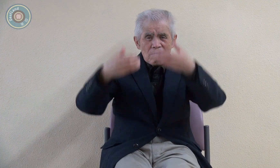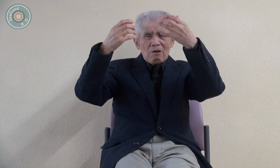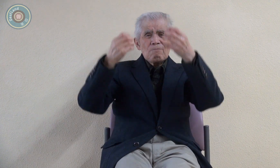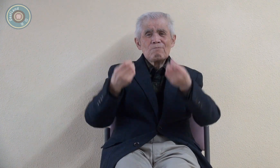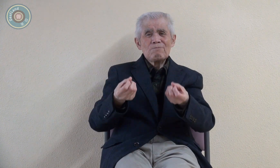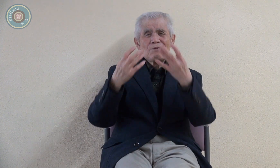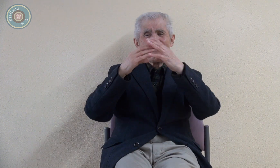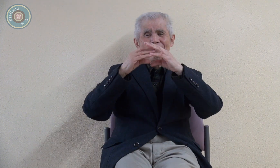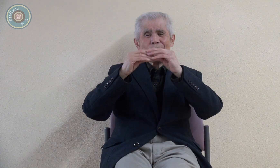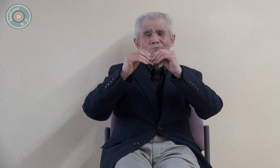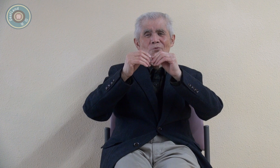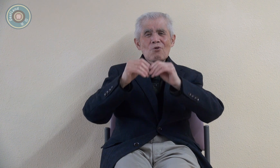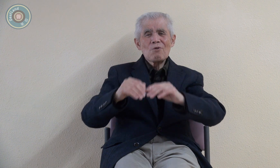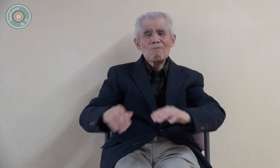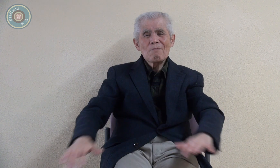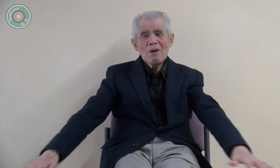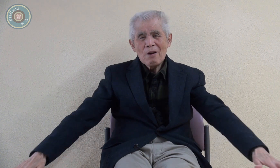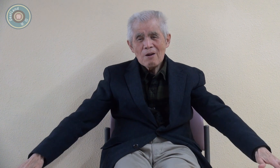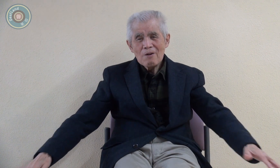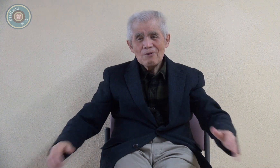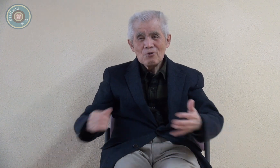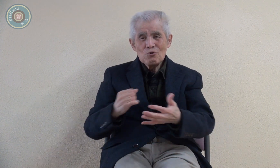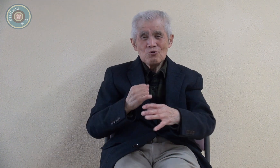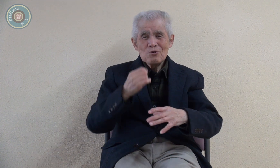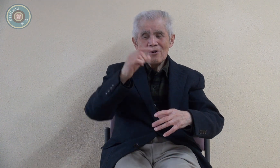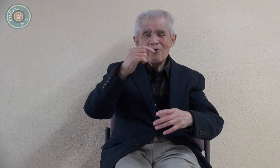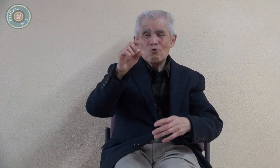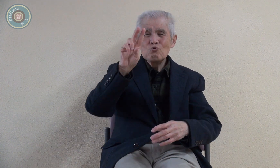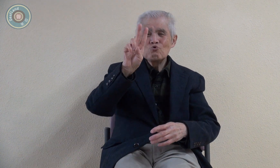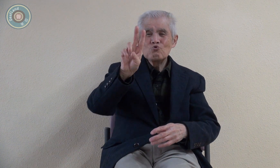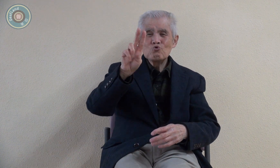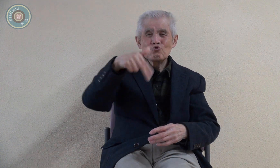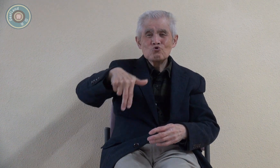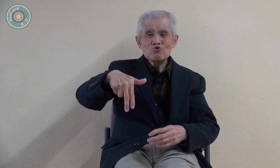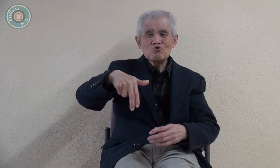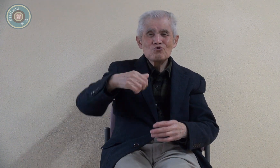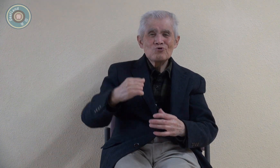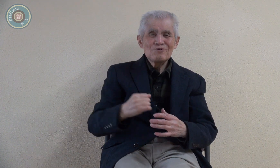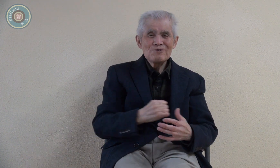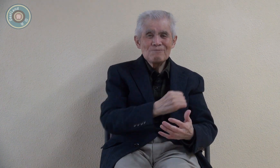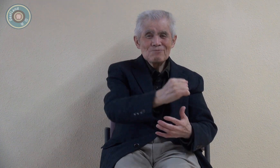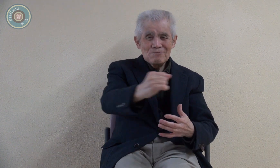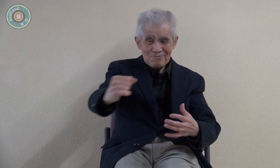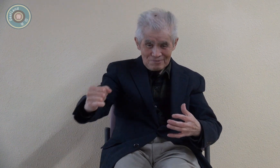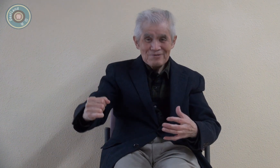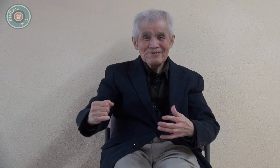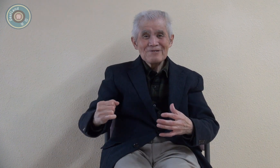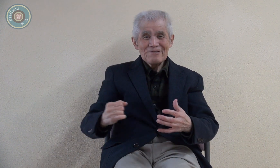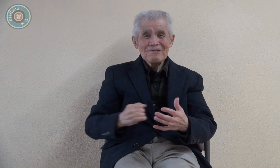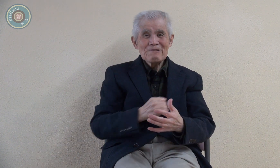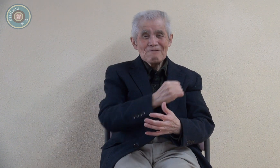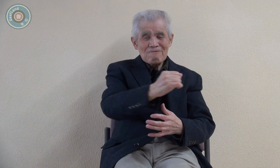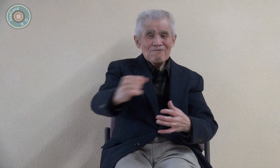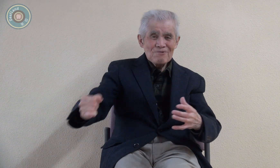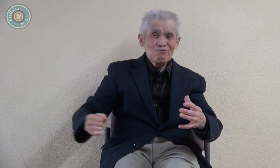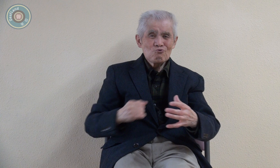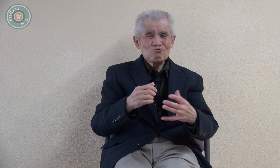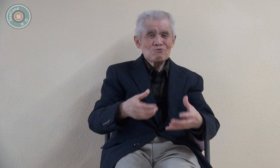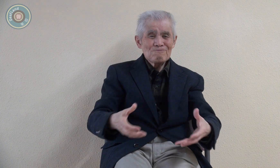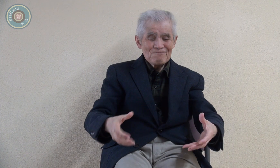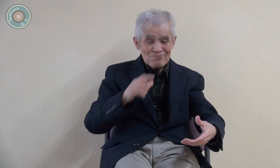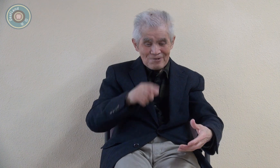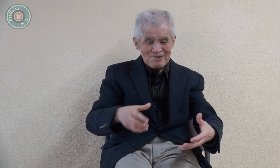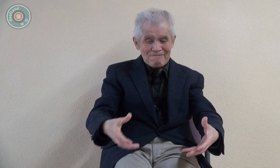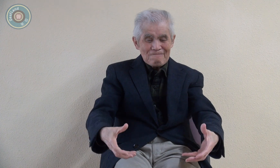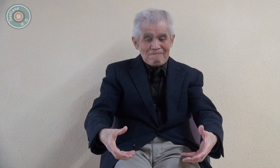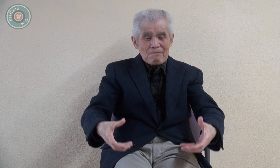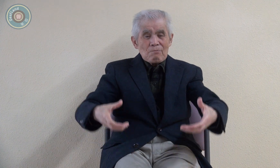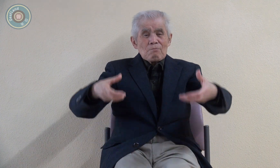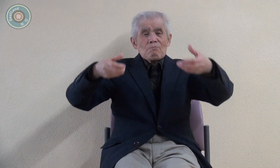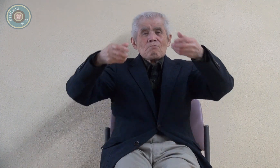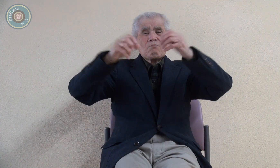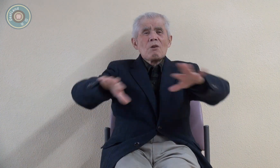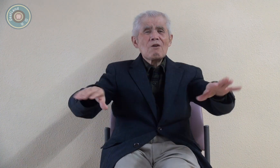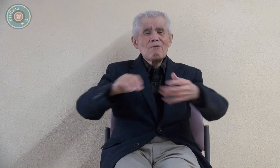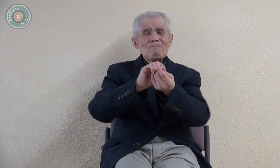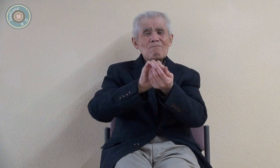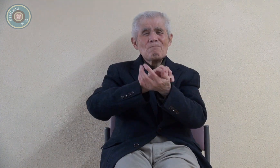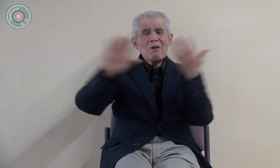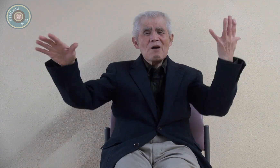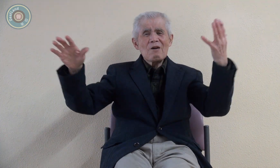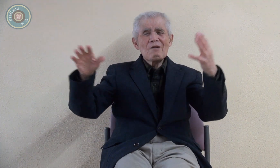But when I picked it up, it crumbled into pieces